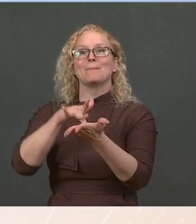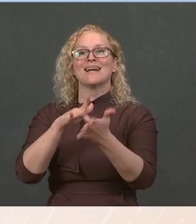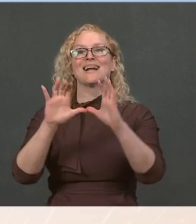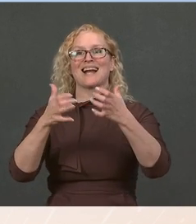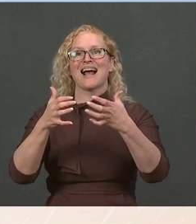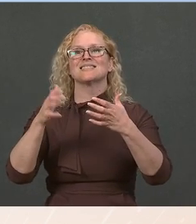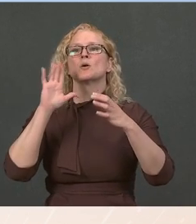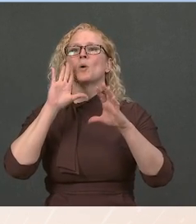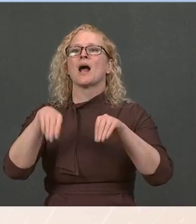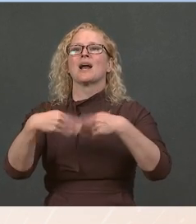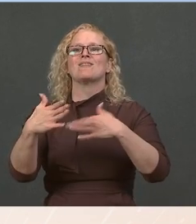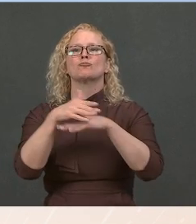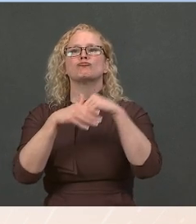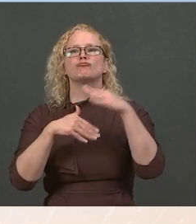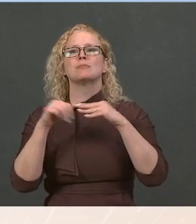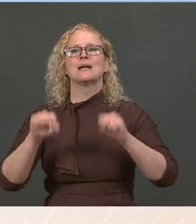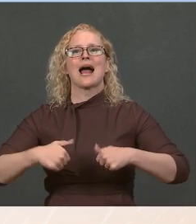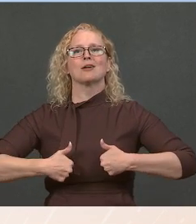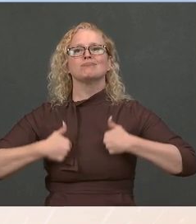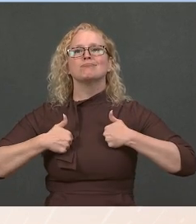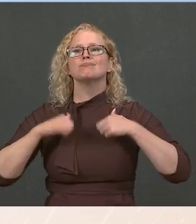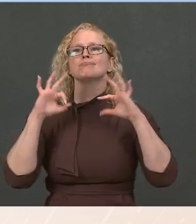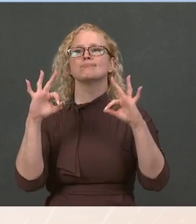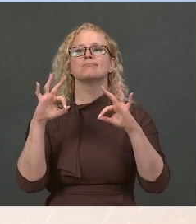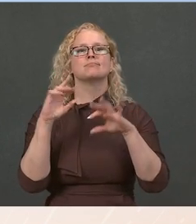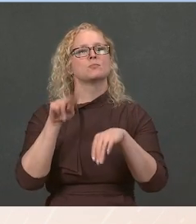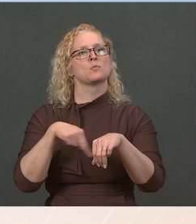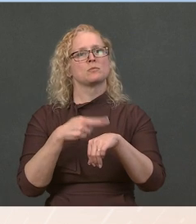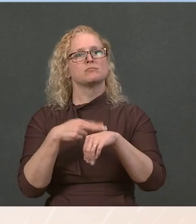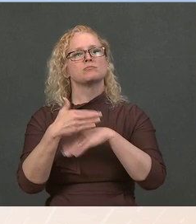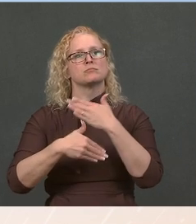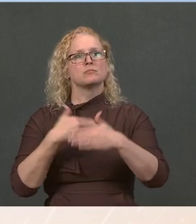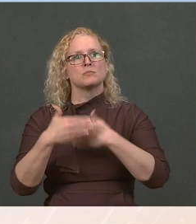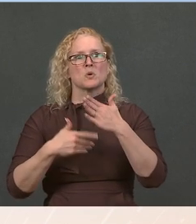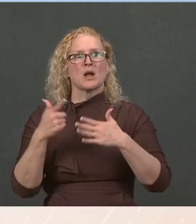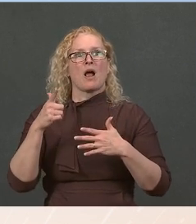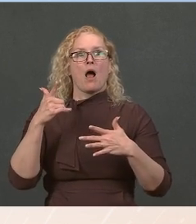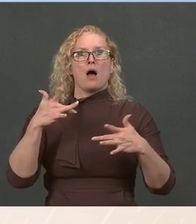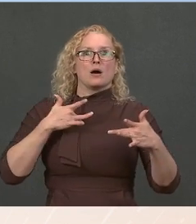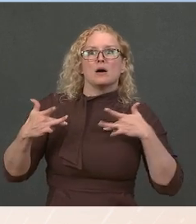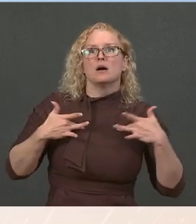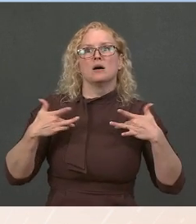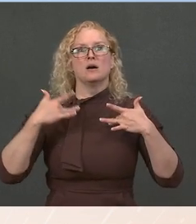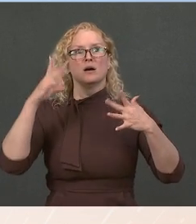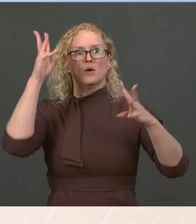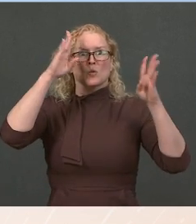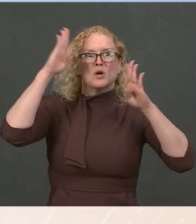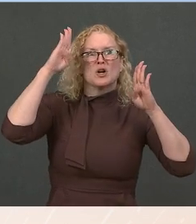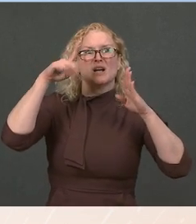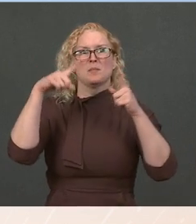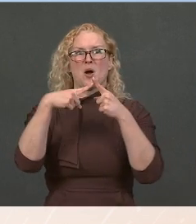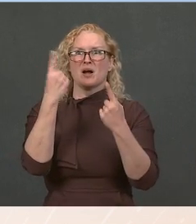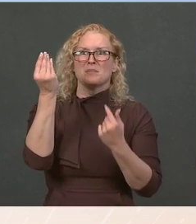that's one of the best arguments for passing the Build Back Better Act, which will take some of the biggest financial trends